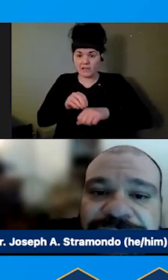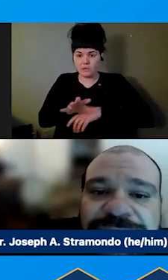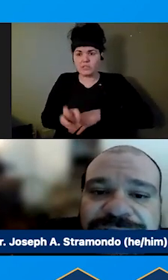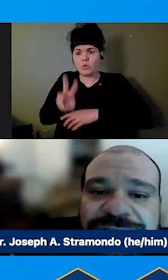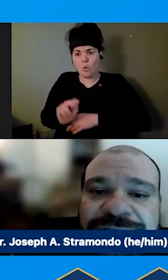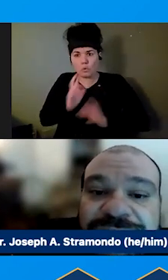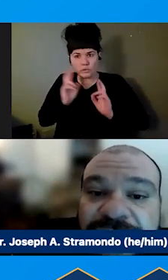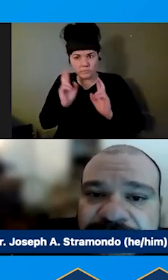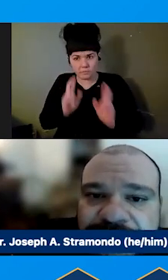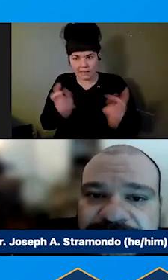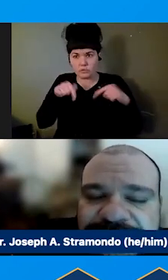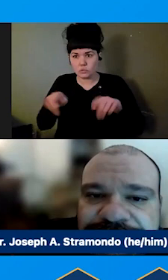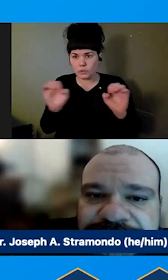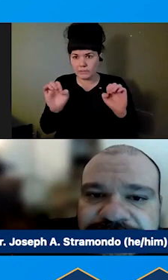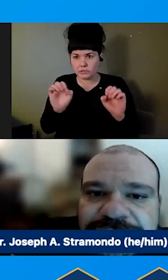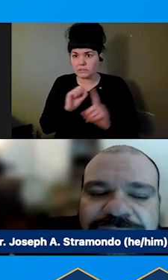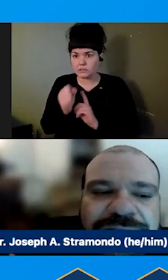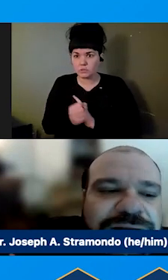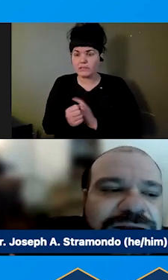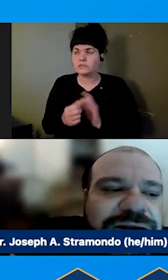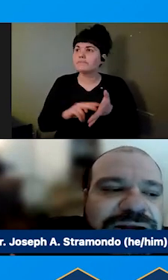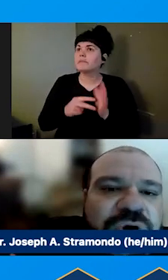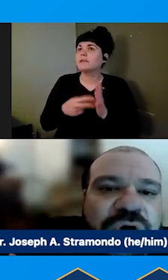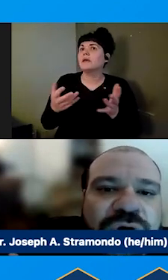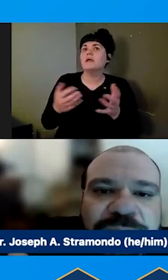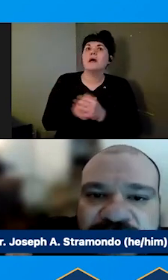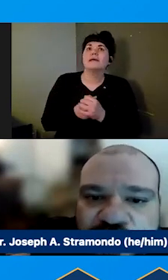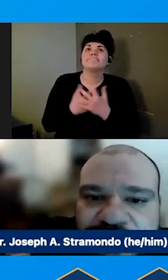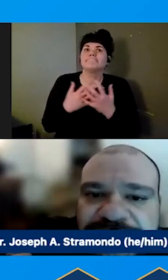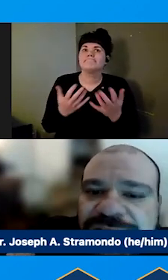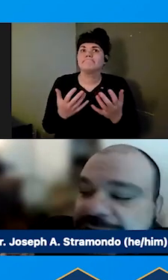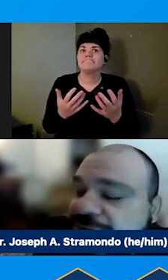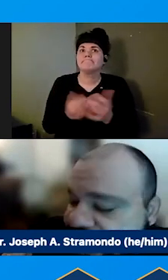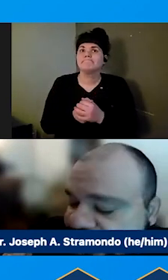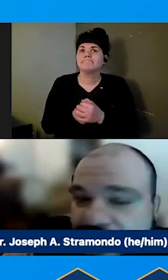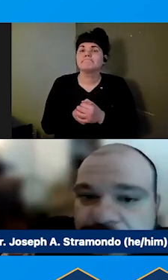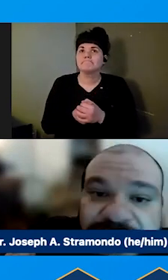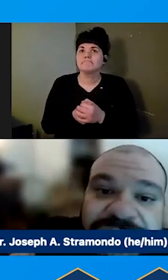an emergency situation. So, in other words, human agency, our